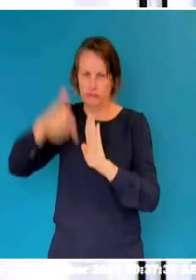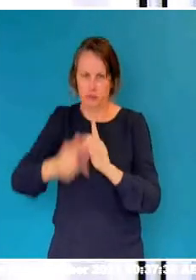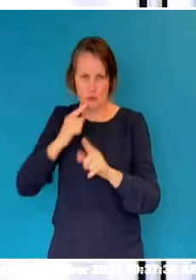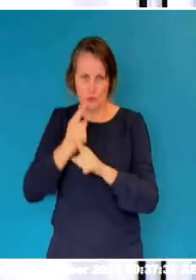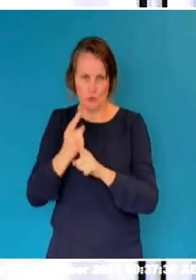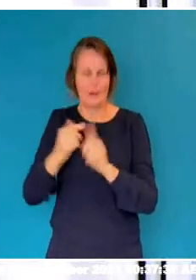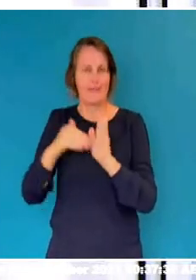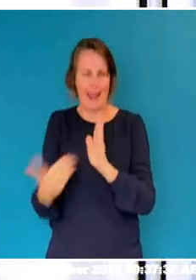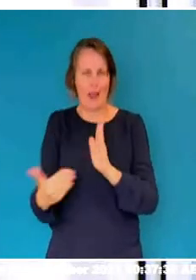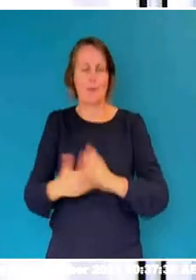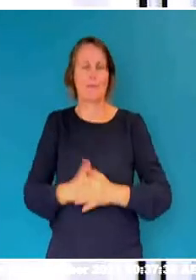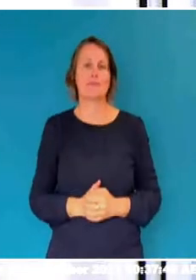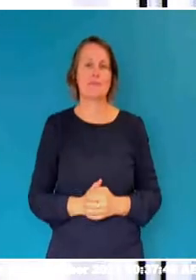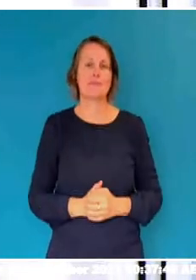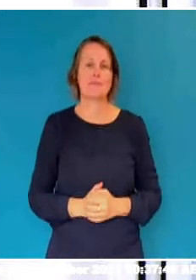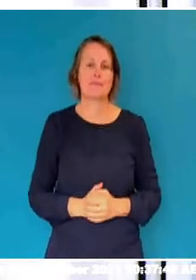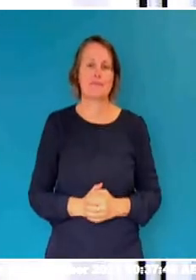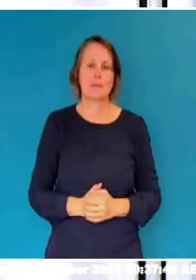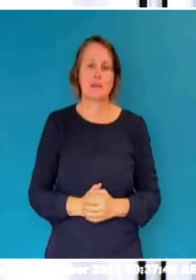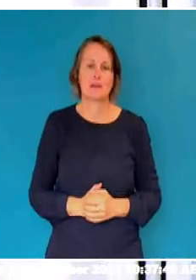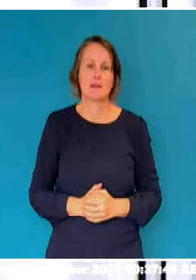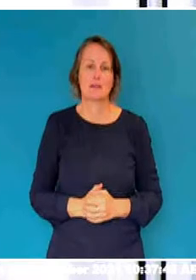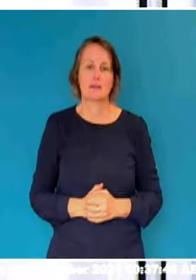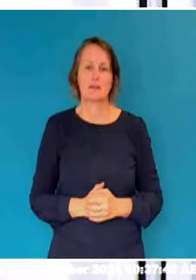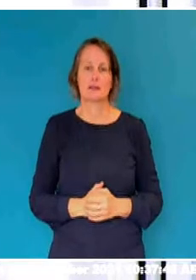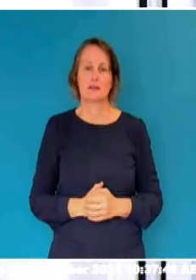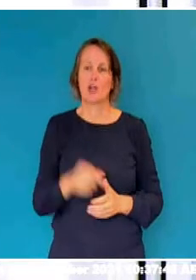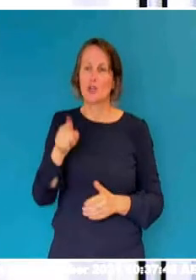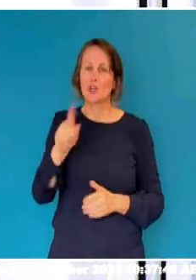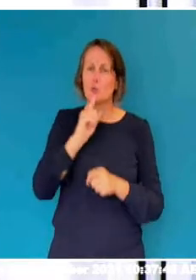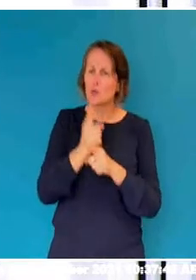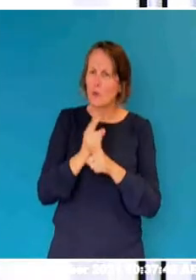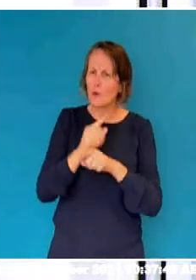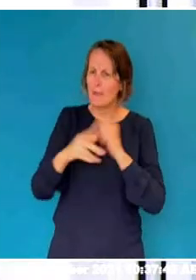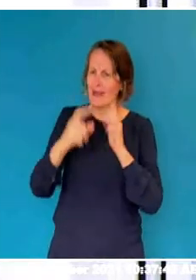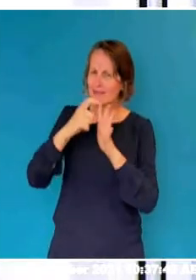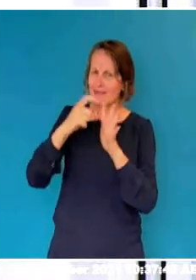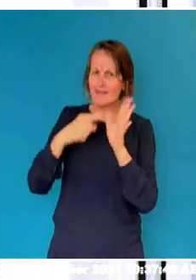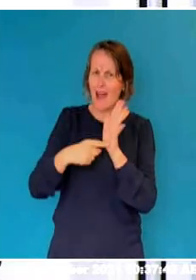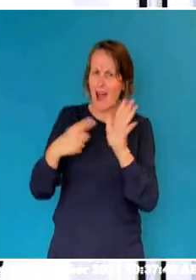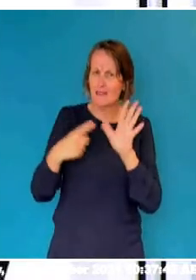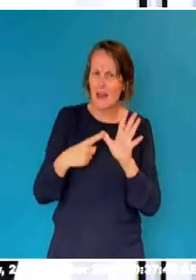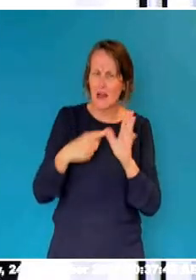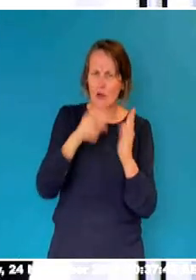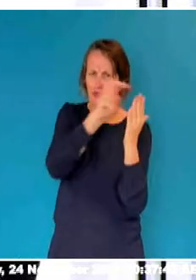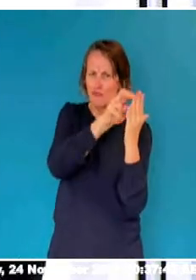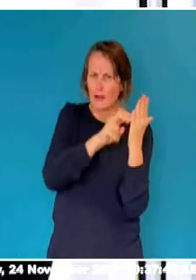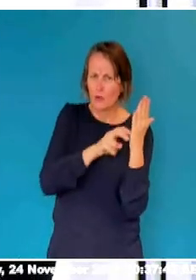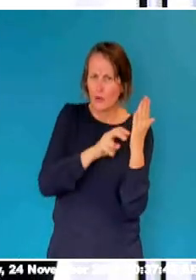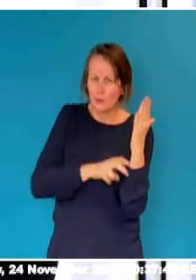You were just referring the Chair to the data, the records that McDonald's keeps, and